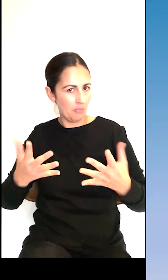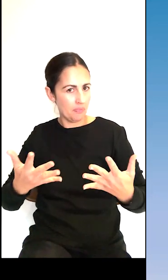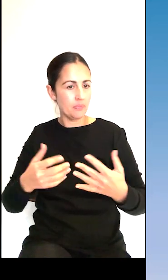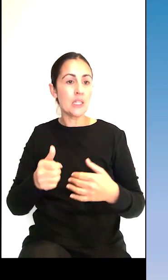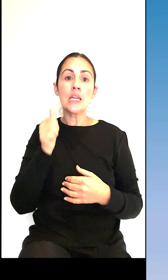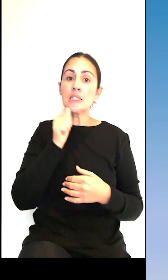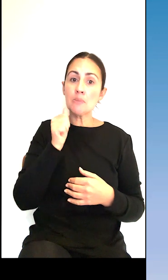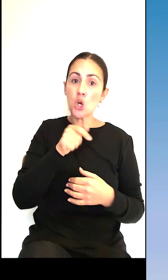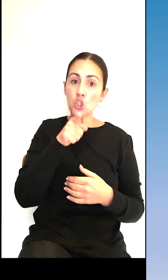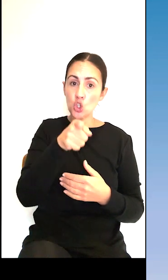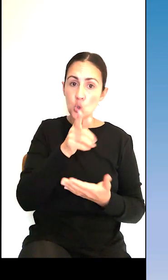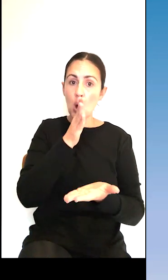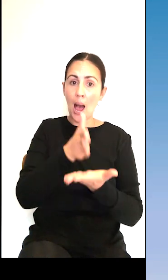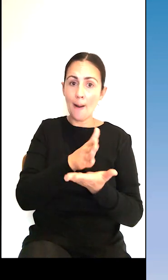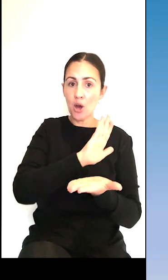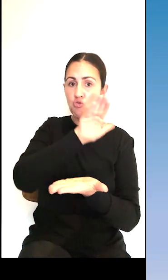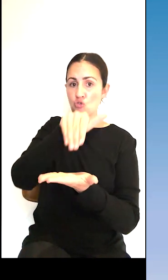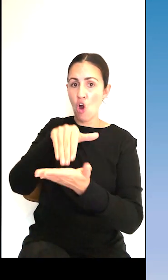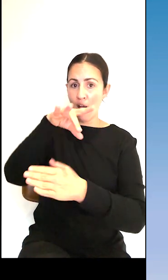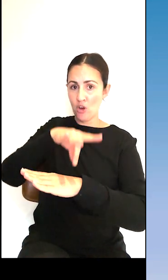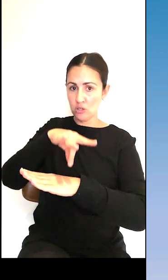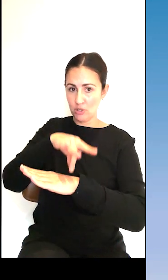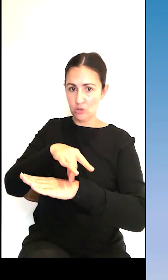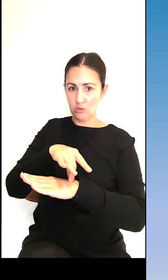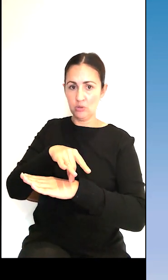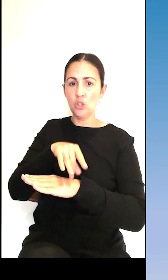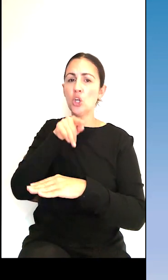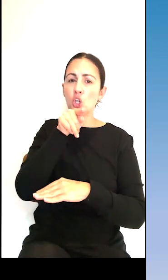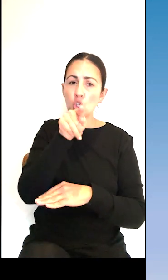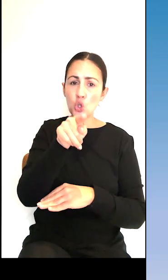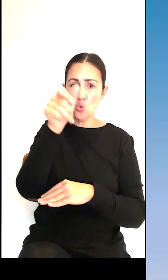person that you're caring for, to say to the medical staff we